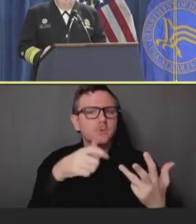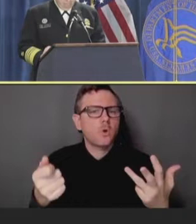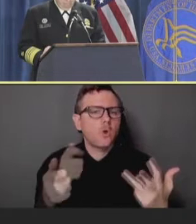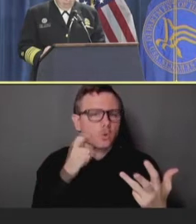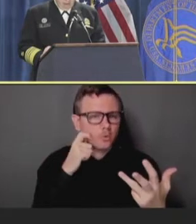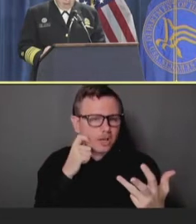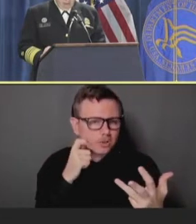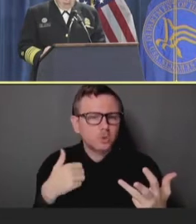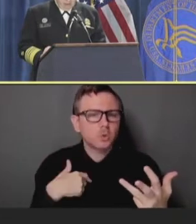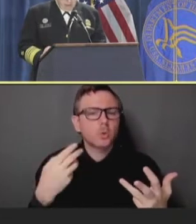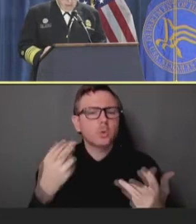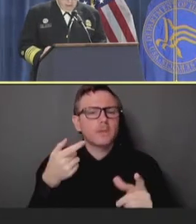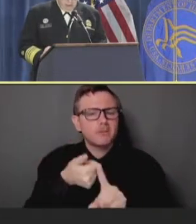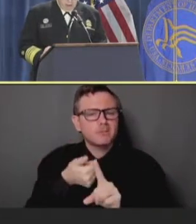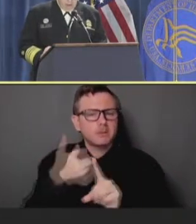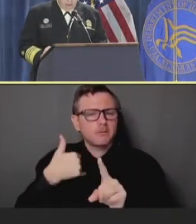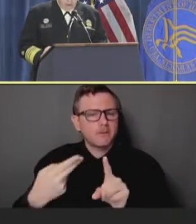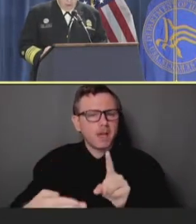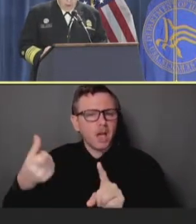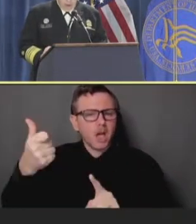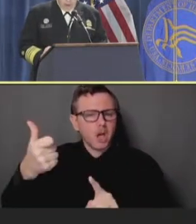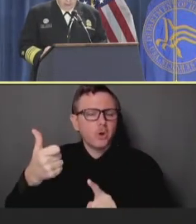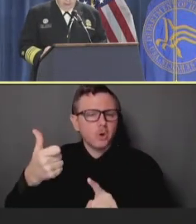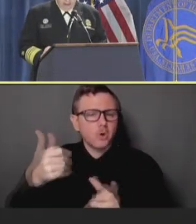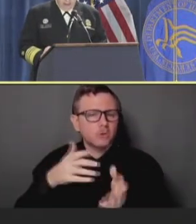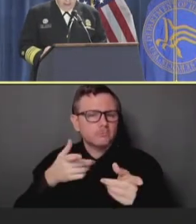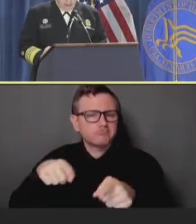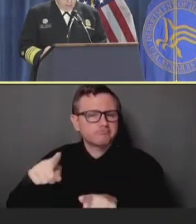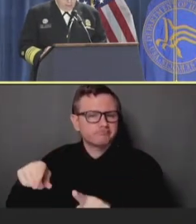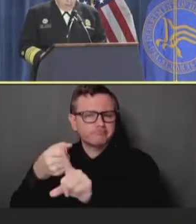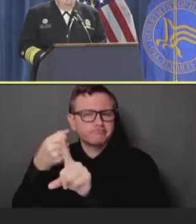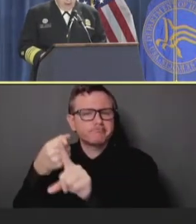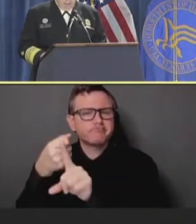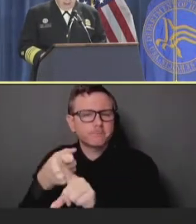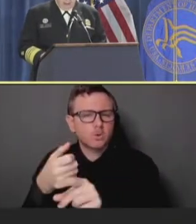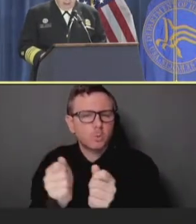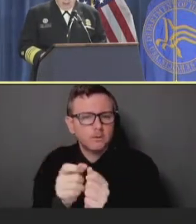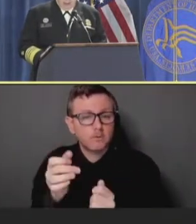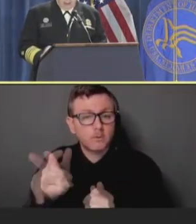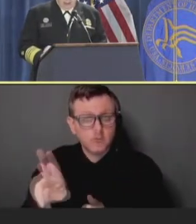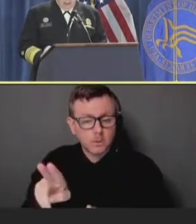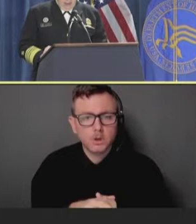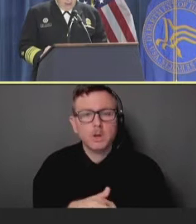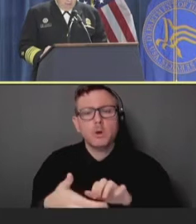In addition, as part of its new Partnering for Vaccine Equity Program, the CDC has provided